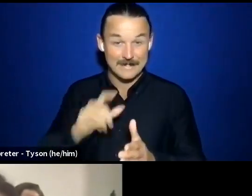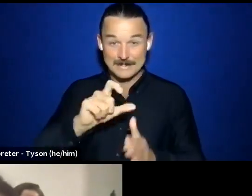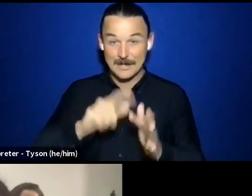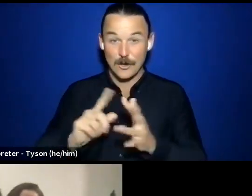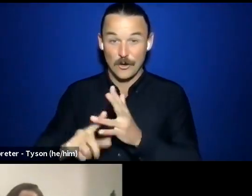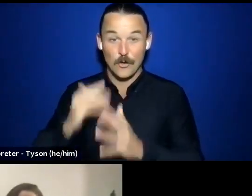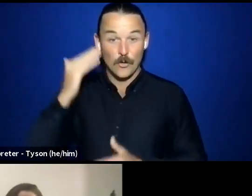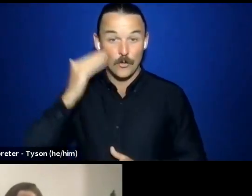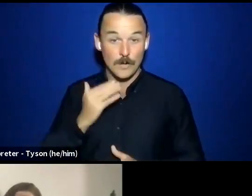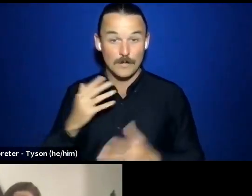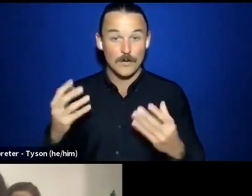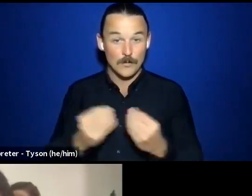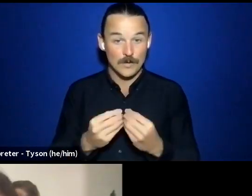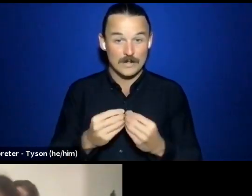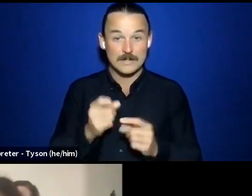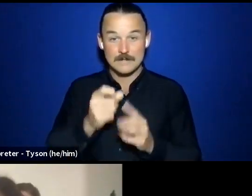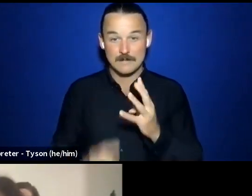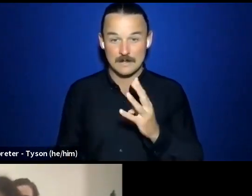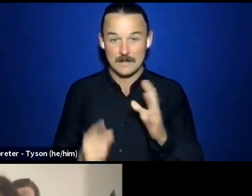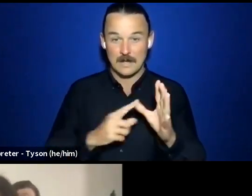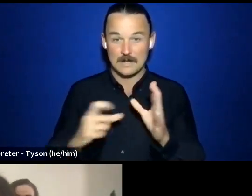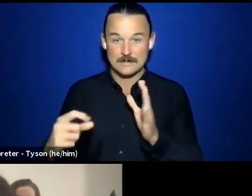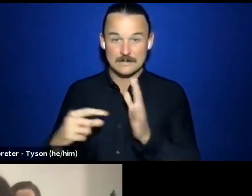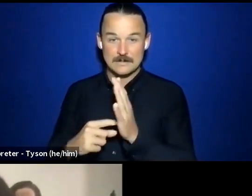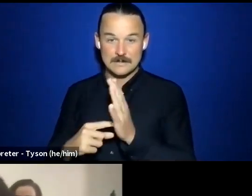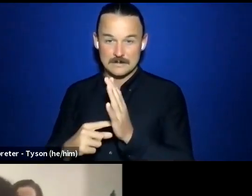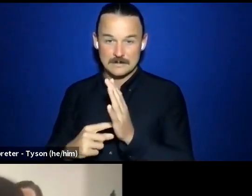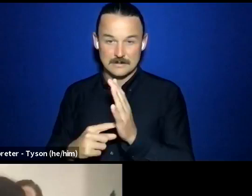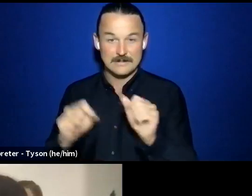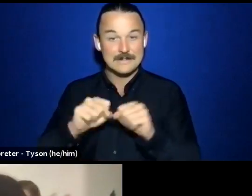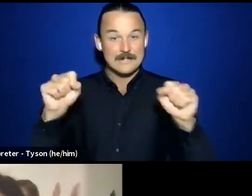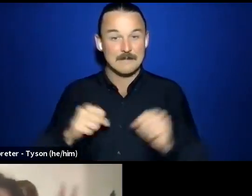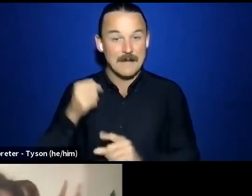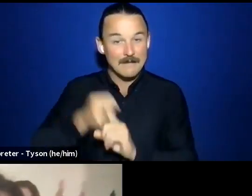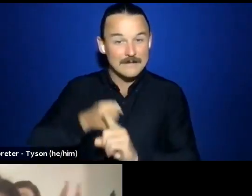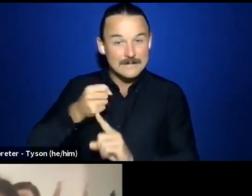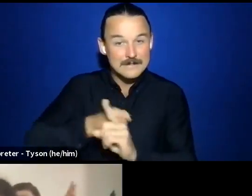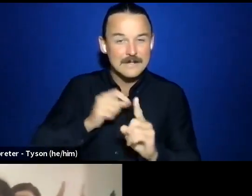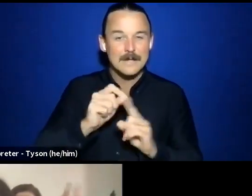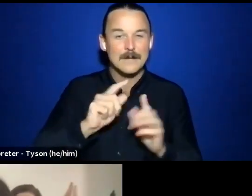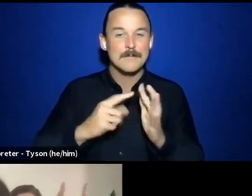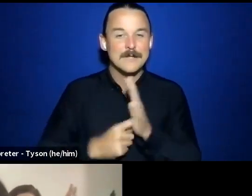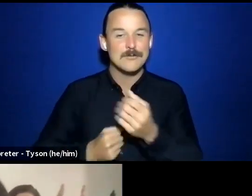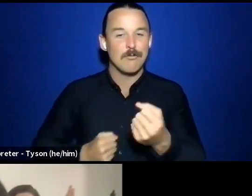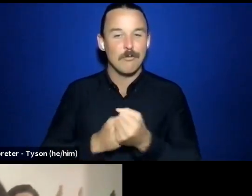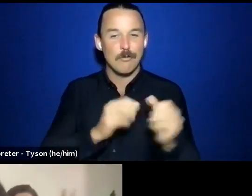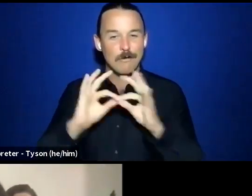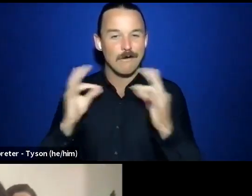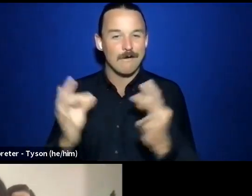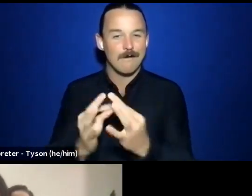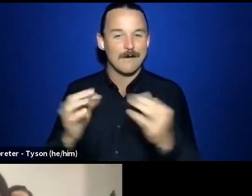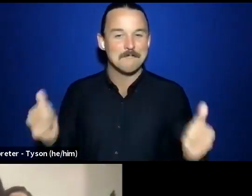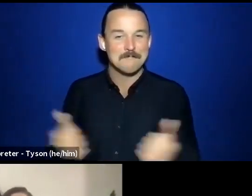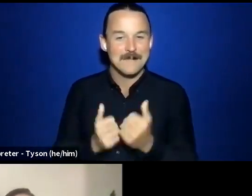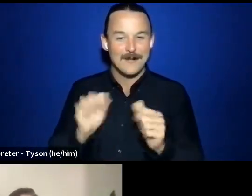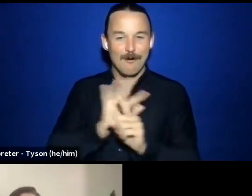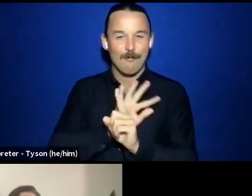artists cat is currently the CO. EO of women with disabilities, I say EO of women with disabilities I say Take a systemic advocacy and PS say Take a systemic advocacy and Peer support organization with multiple with multiple supporters